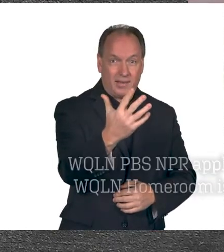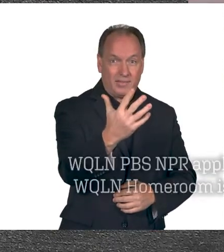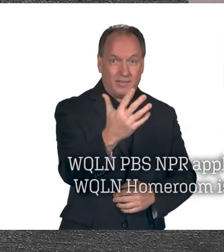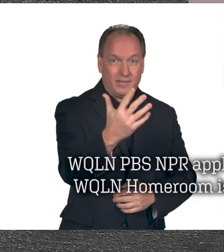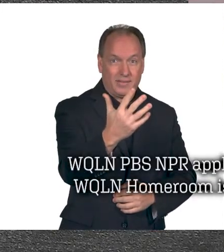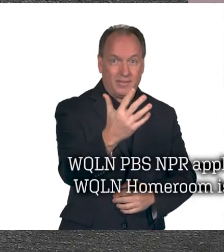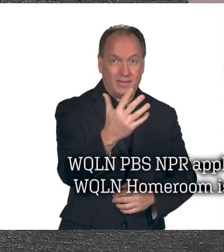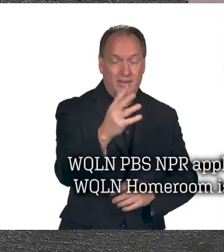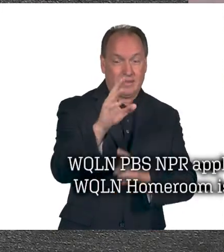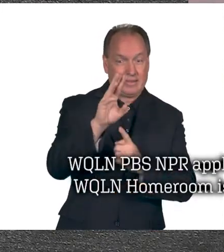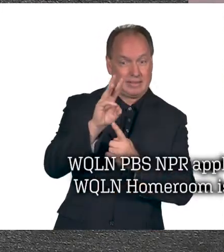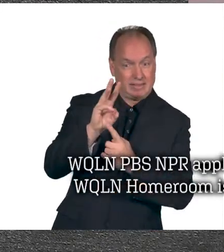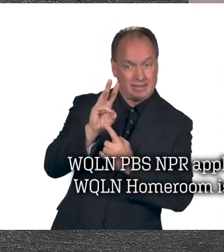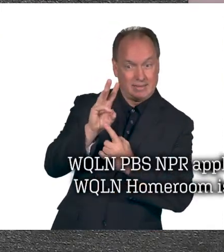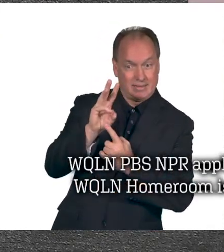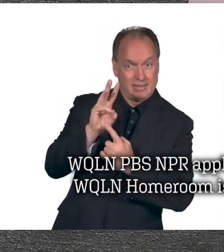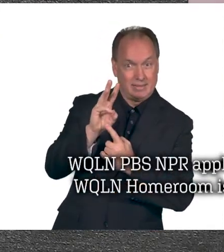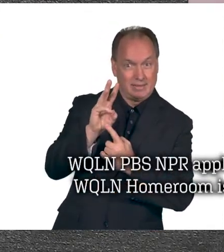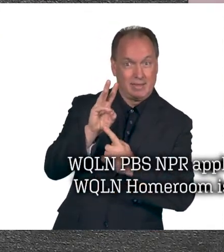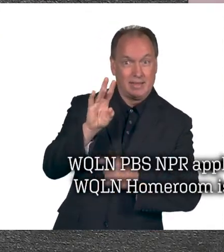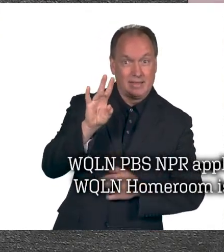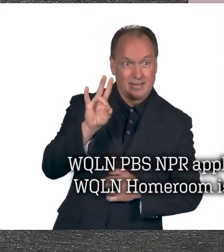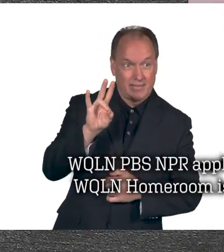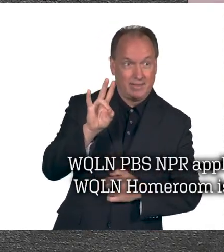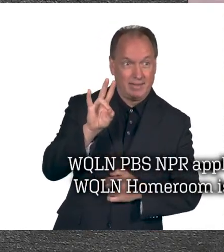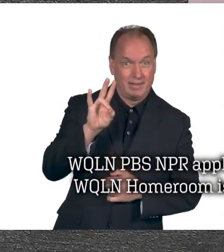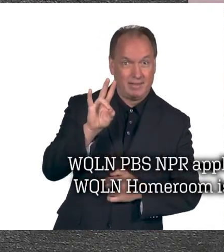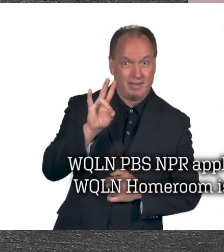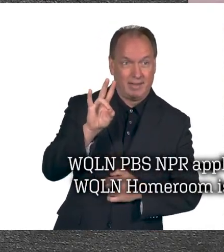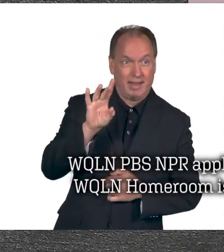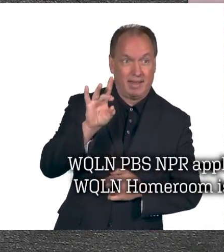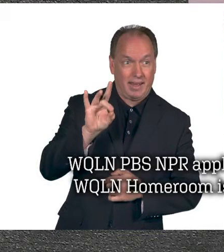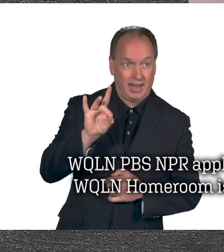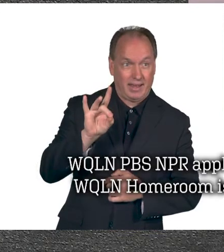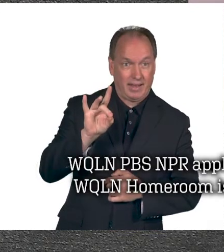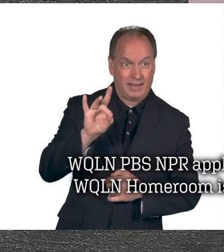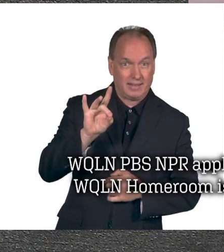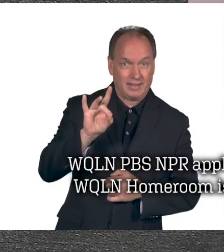five, six, seven, eight, nine, ten,